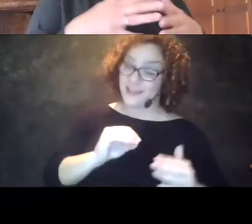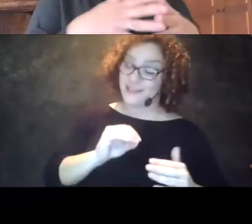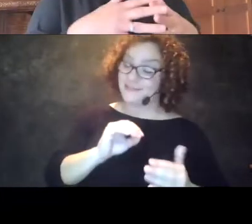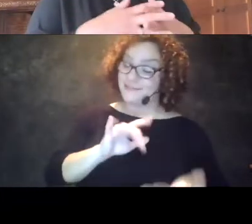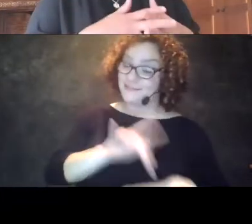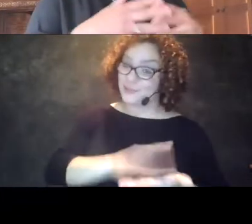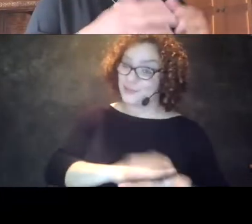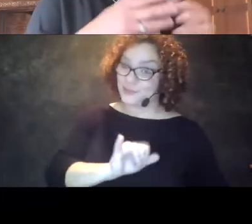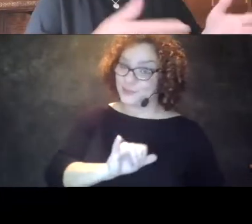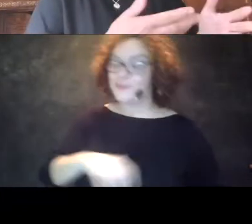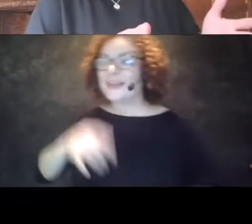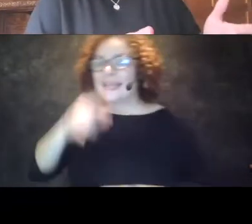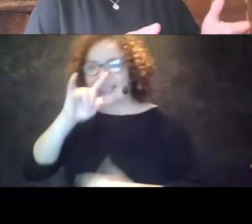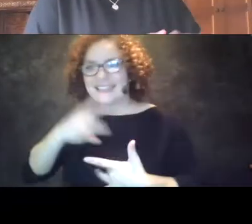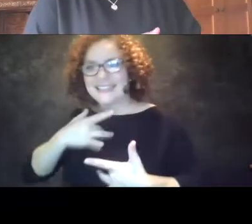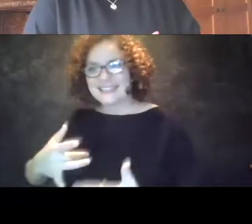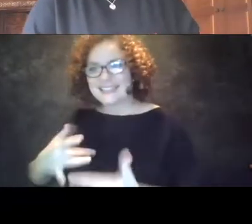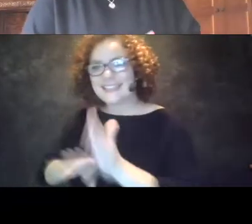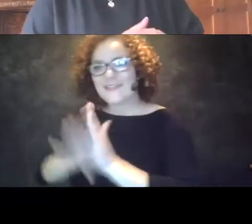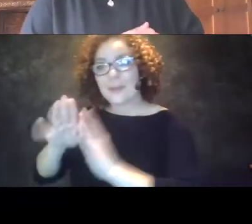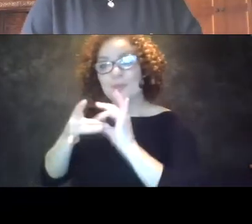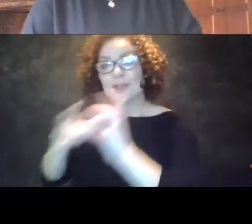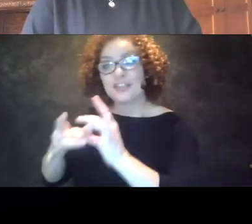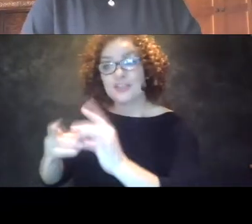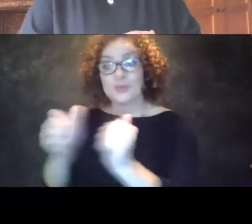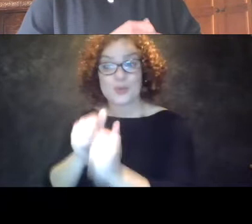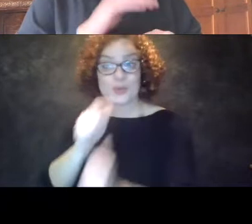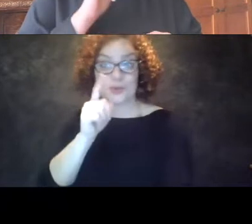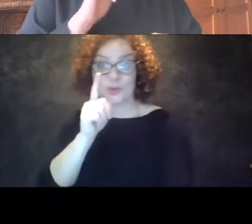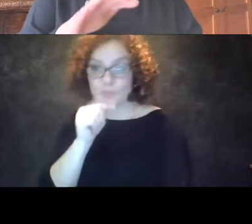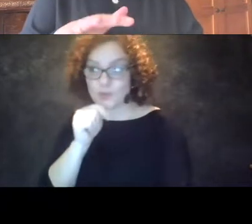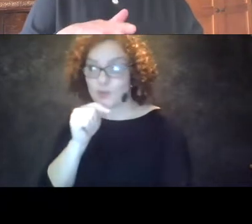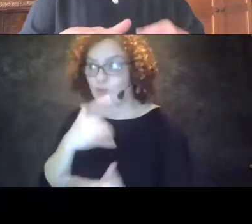relationships with the people they spend the most time with. Now, outside of that, you